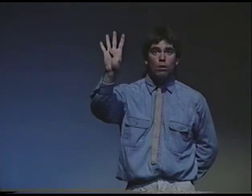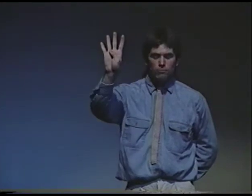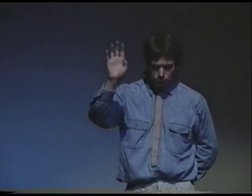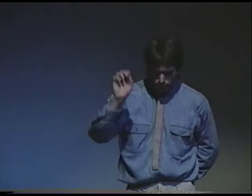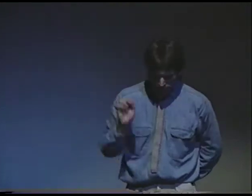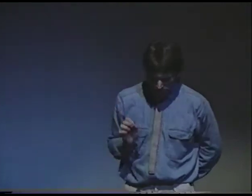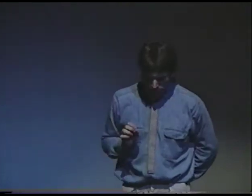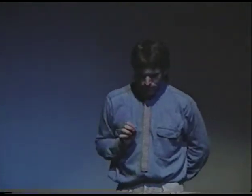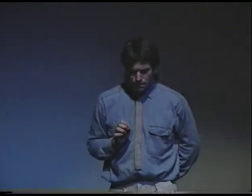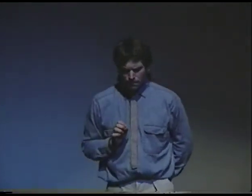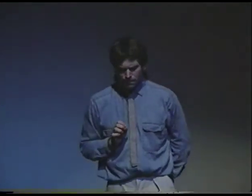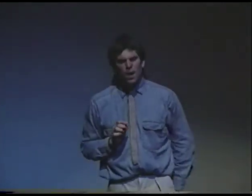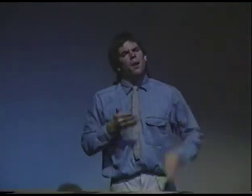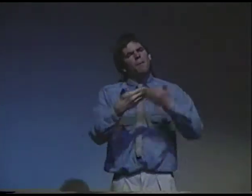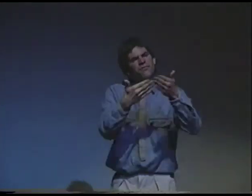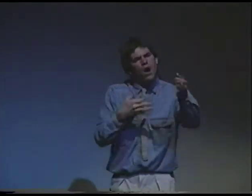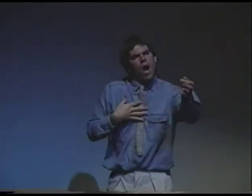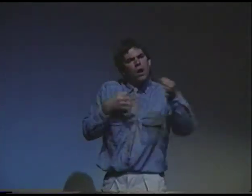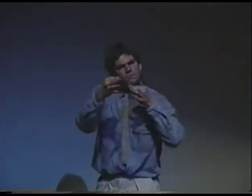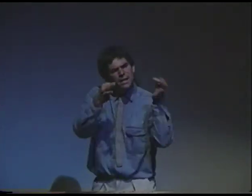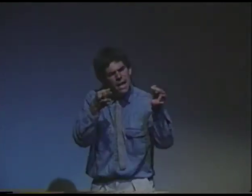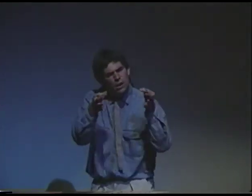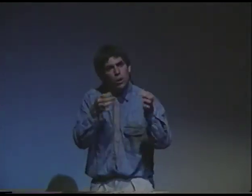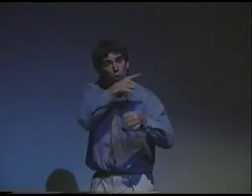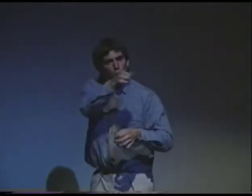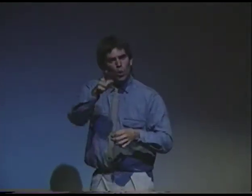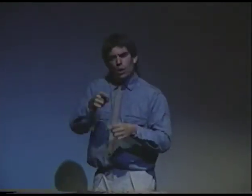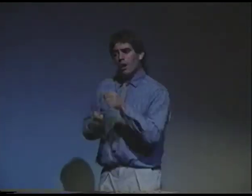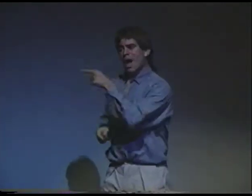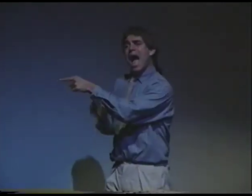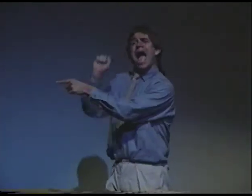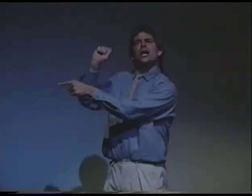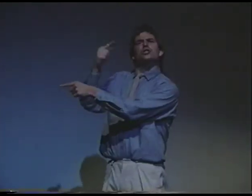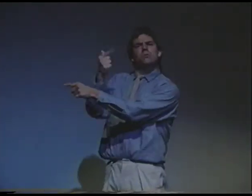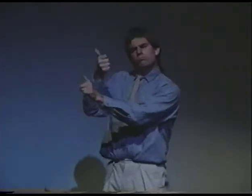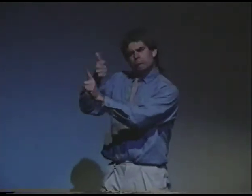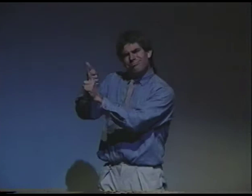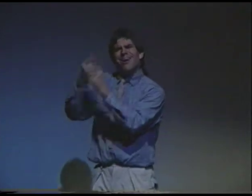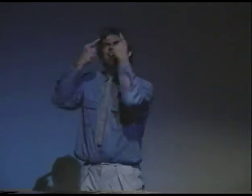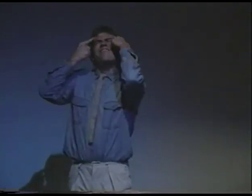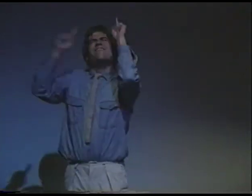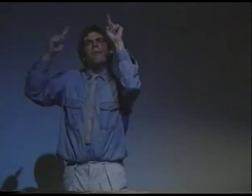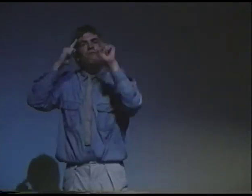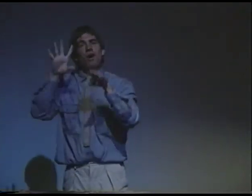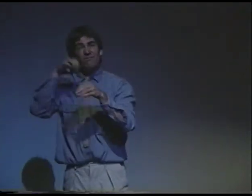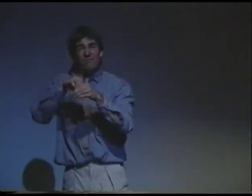So on February 1, 1984-- well before, I explain to you about that,